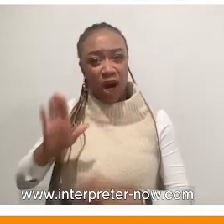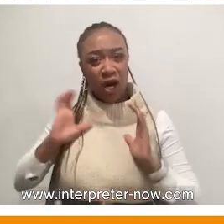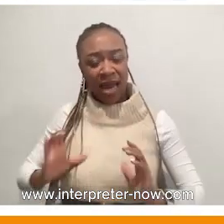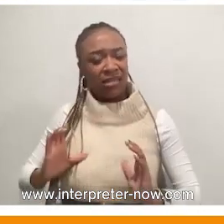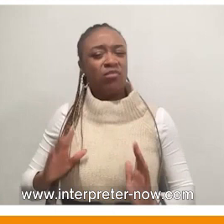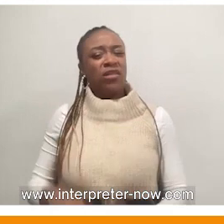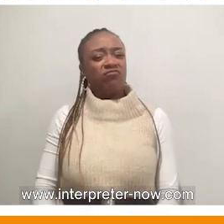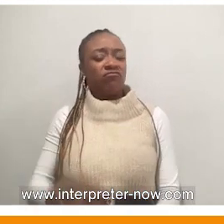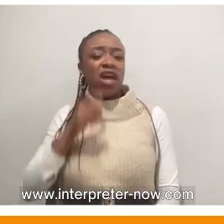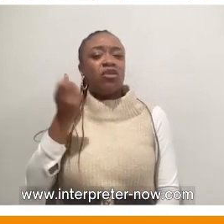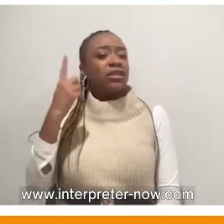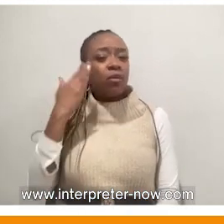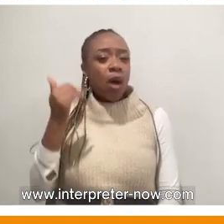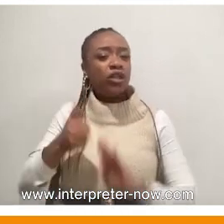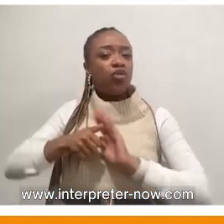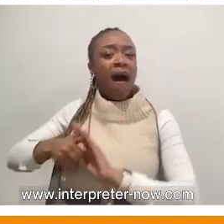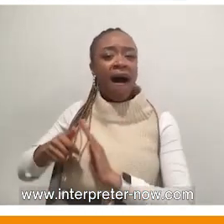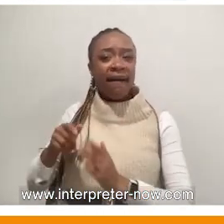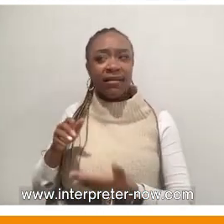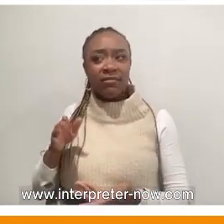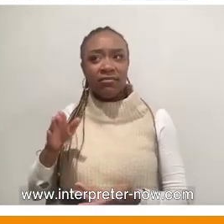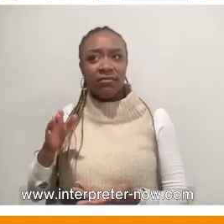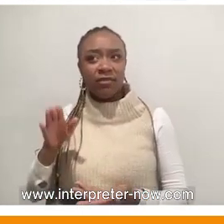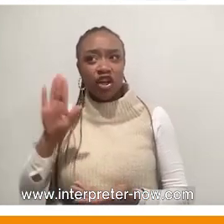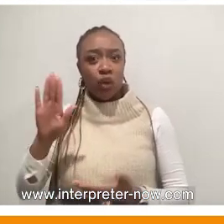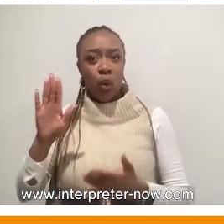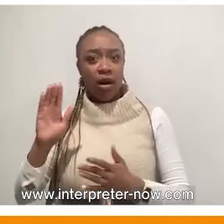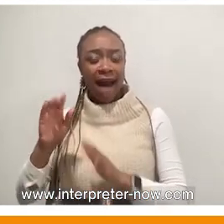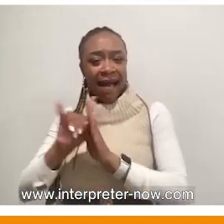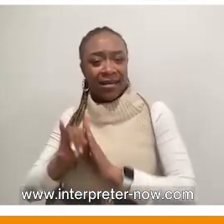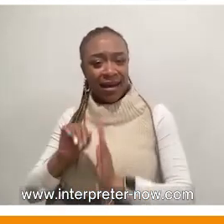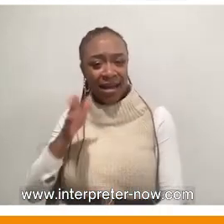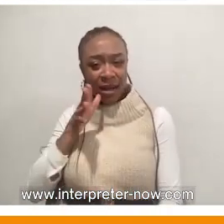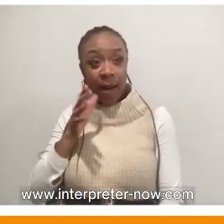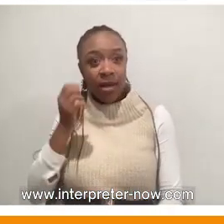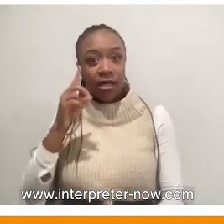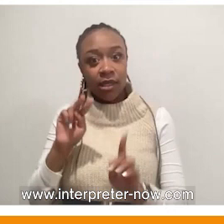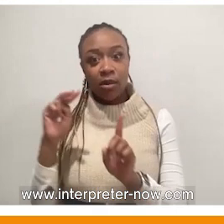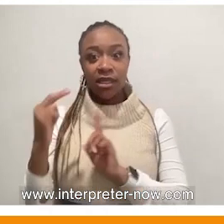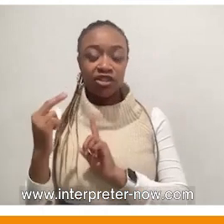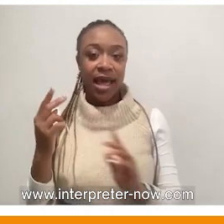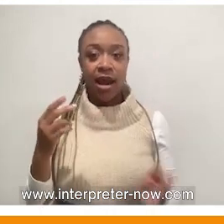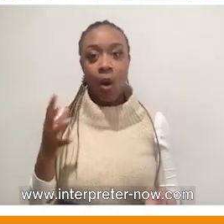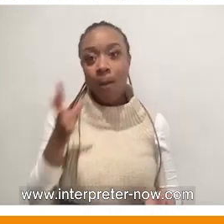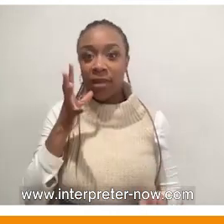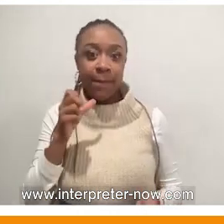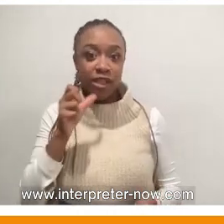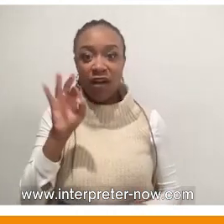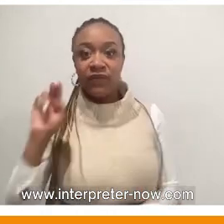I didn't understand that at first. I was like, why would you hide that? But it's this perception of like, "Moms aren't fun.